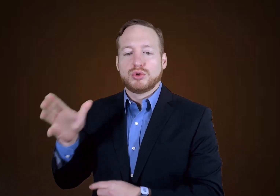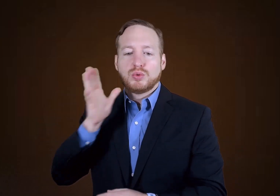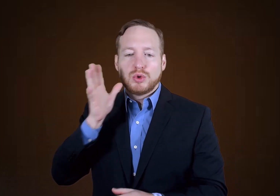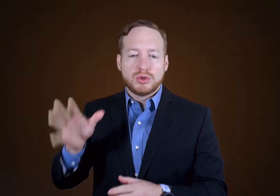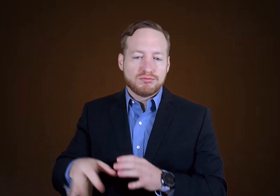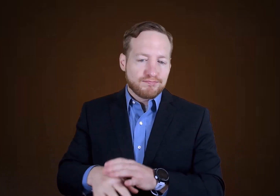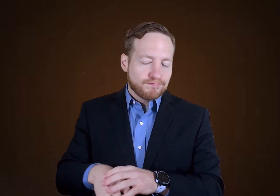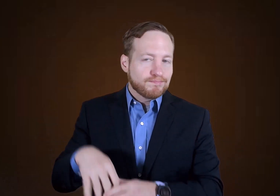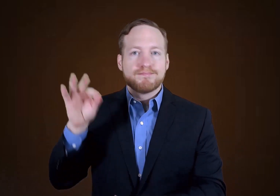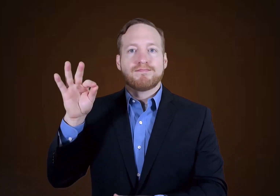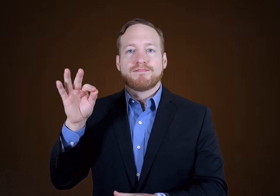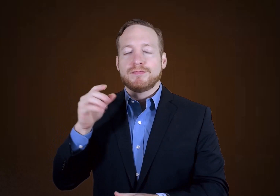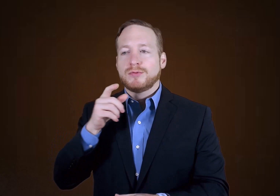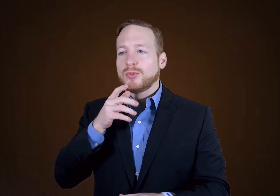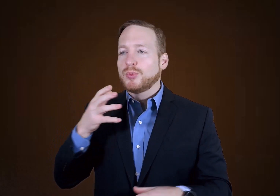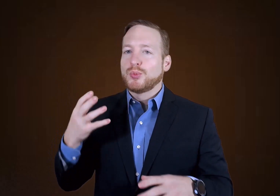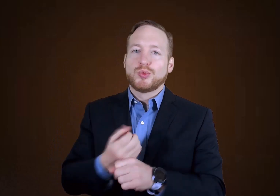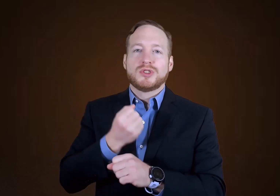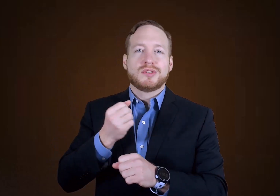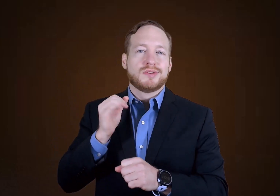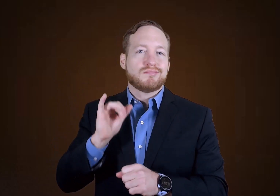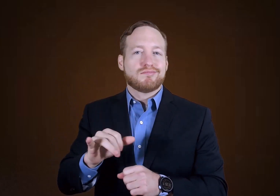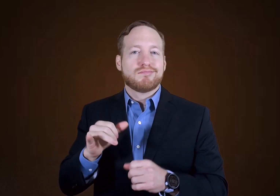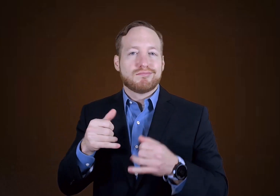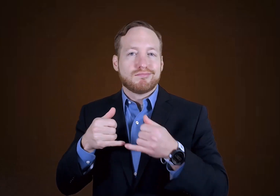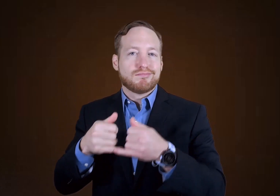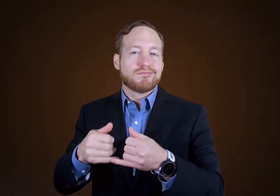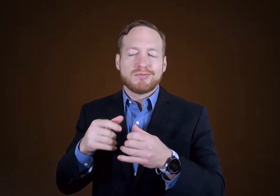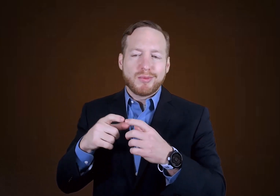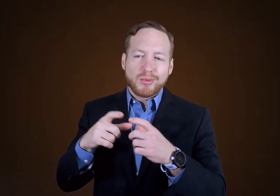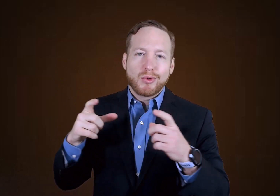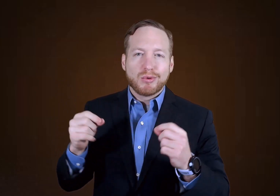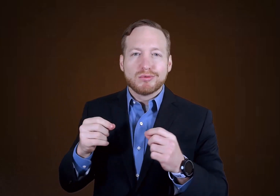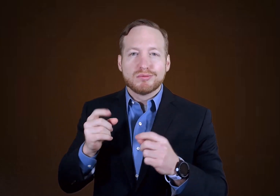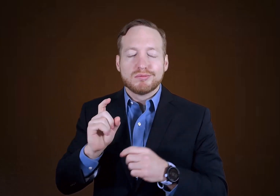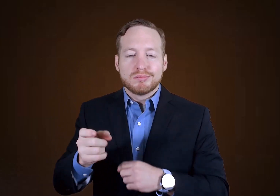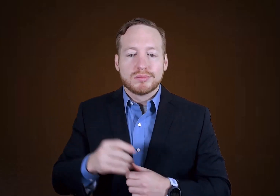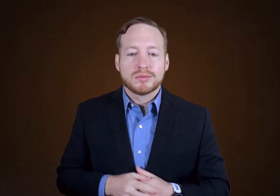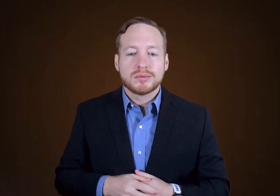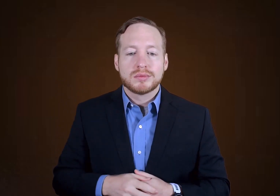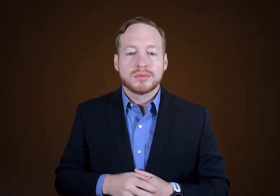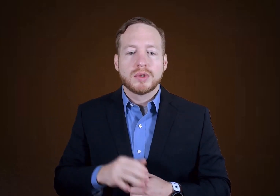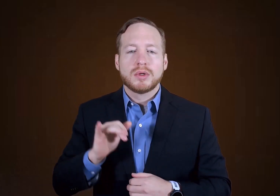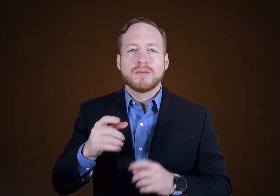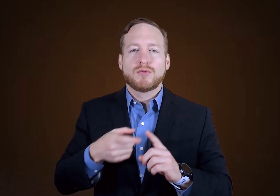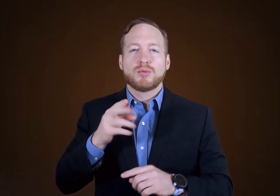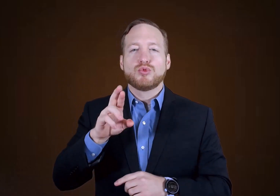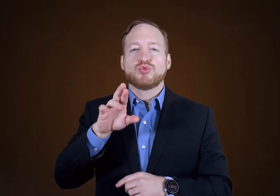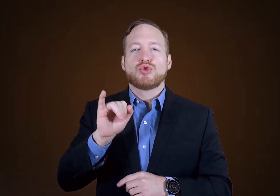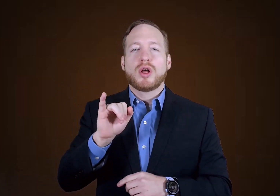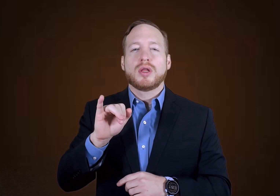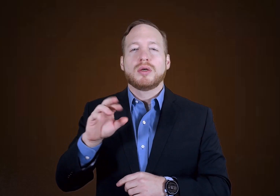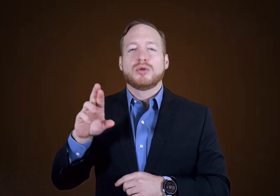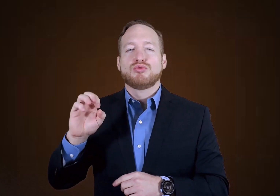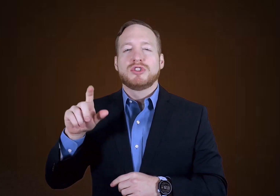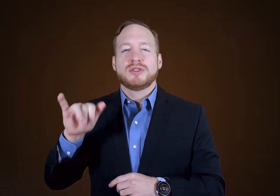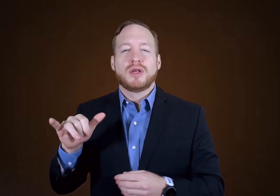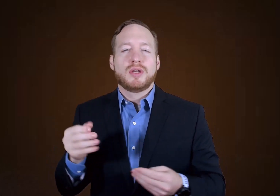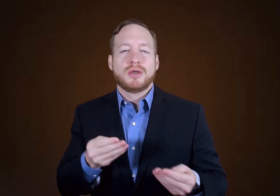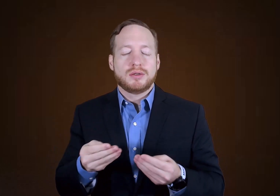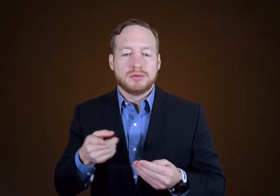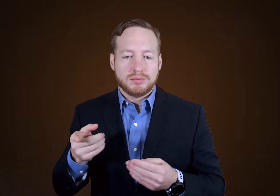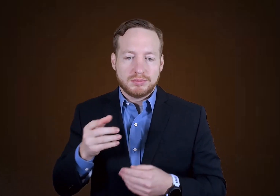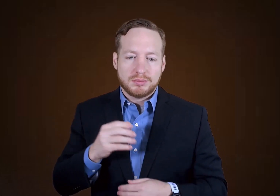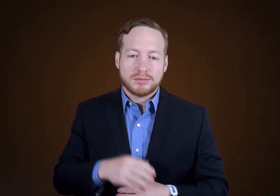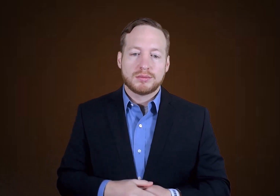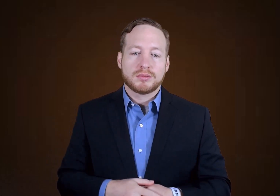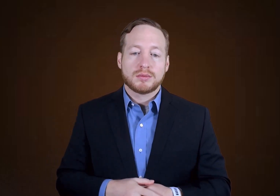Pam Zellner will be choosing the folks who won gift certificates